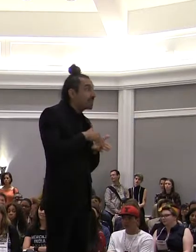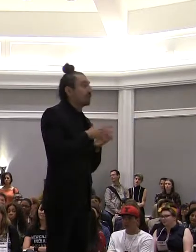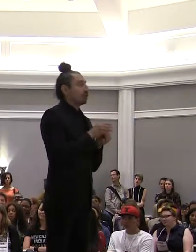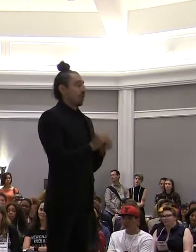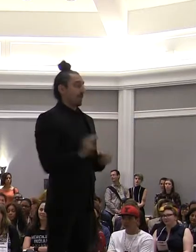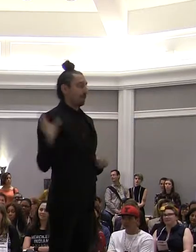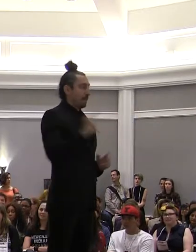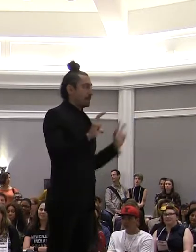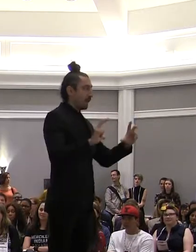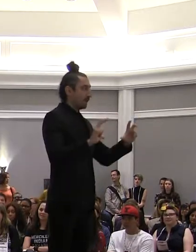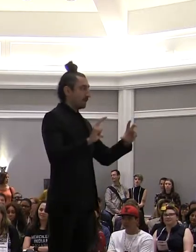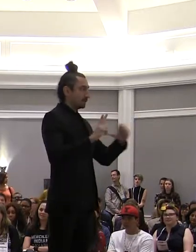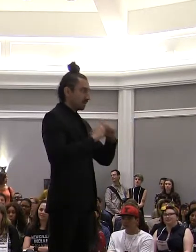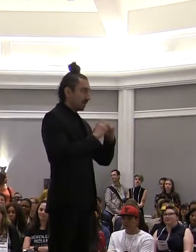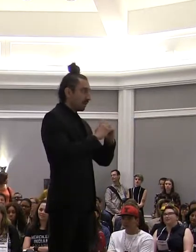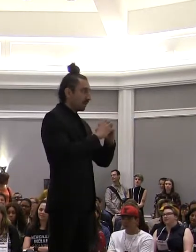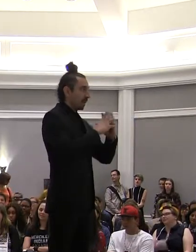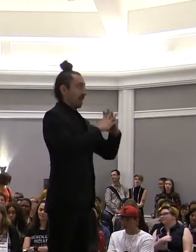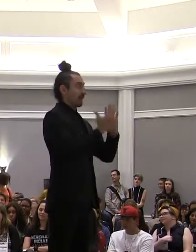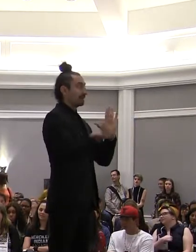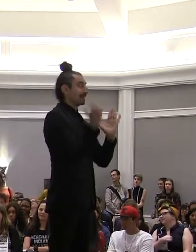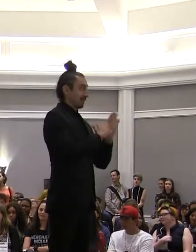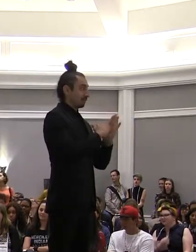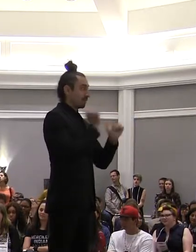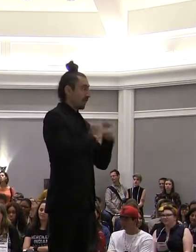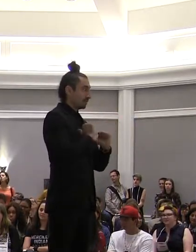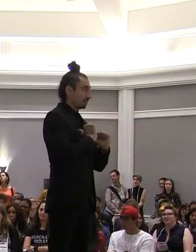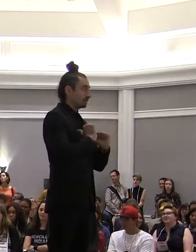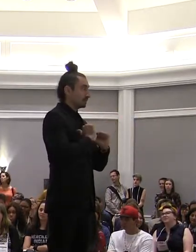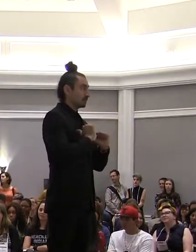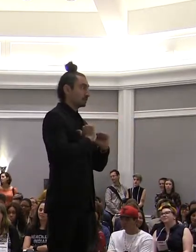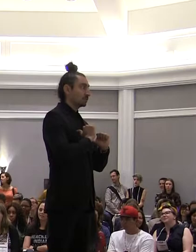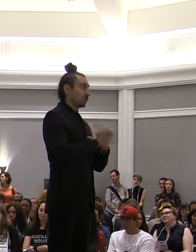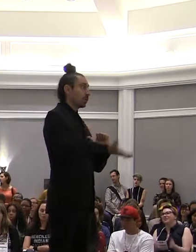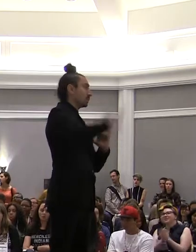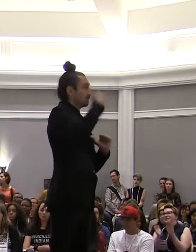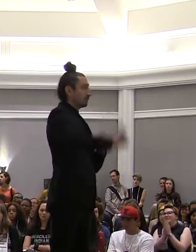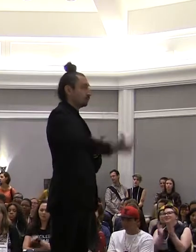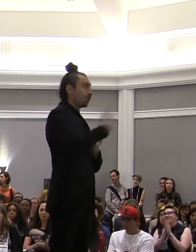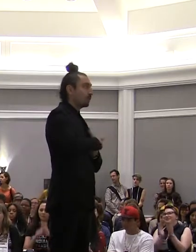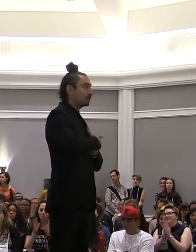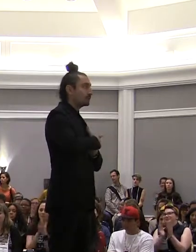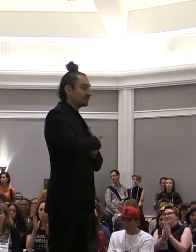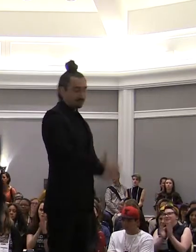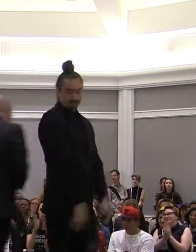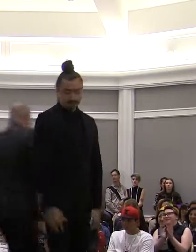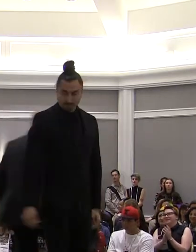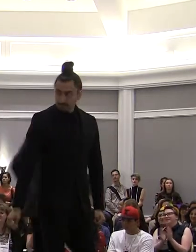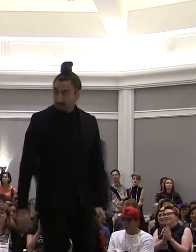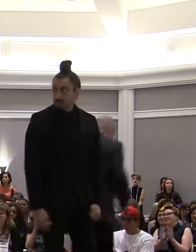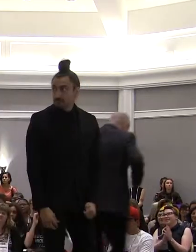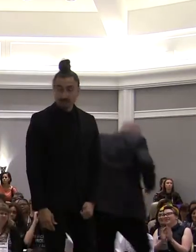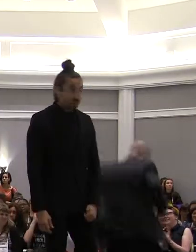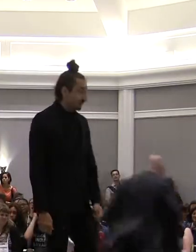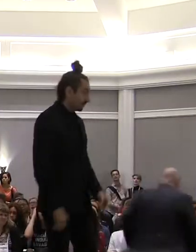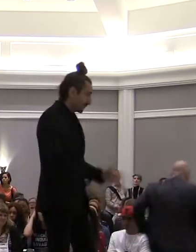Come join us in parlor A, or go to one of the many others. Thank you. (Devon) Excellent pacing, thank you.